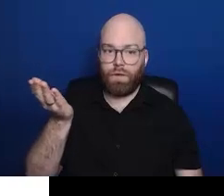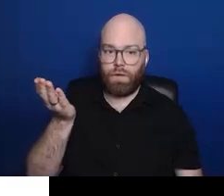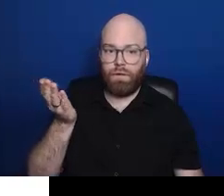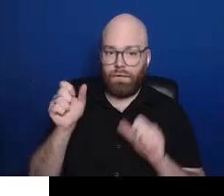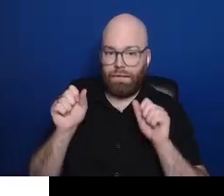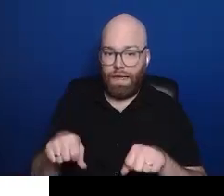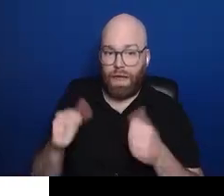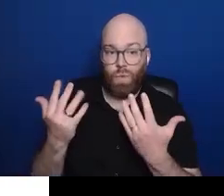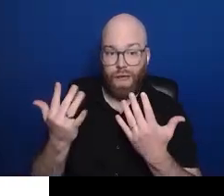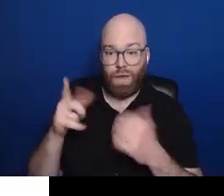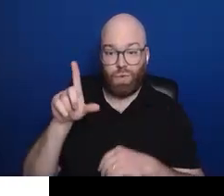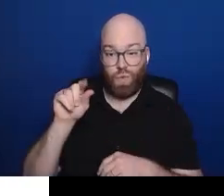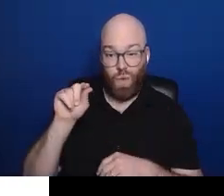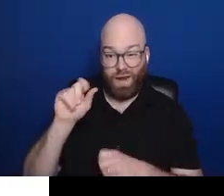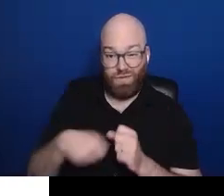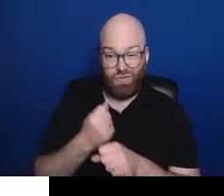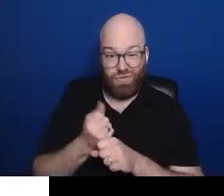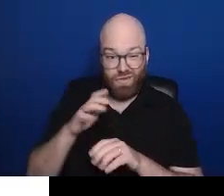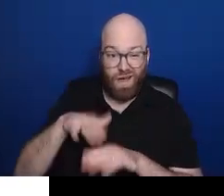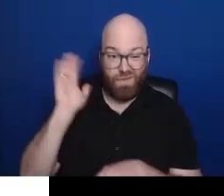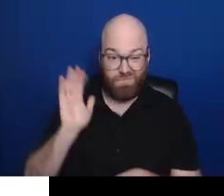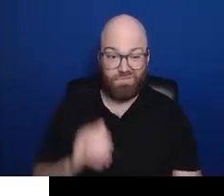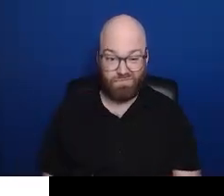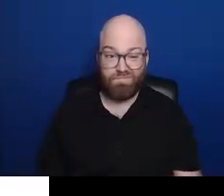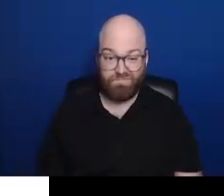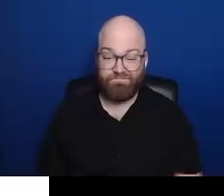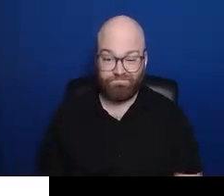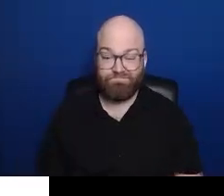Yes, 20 or more years waiting for a visa to become available.